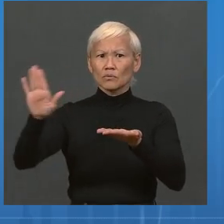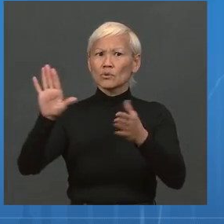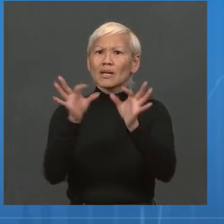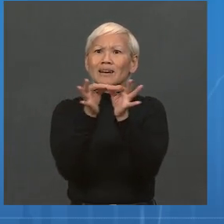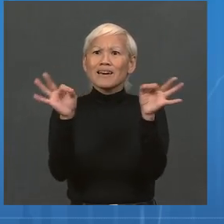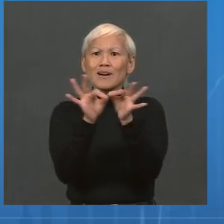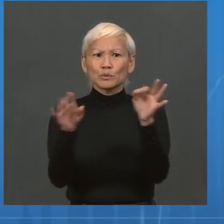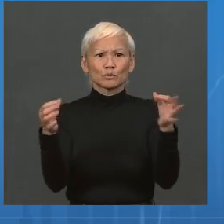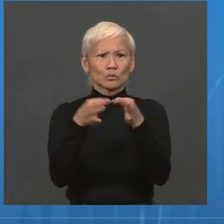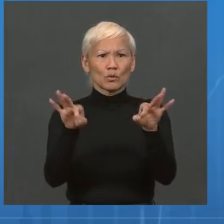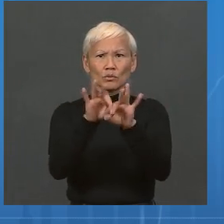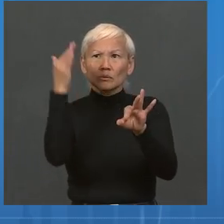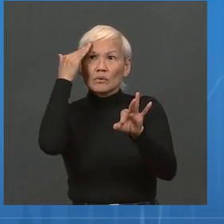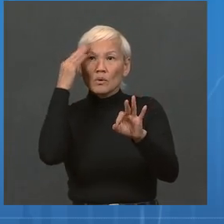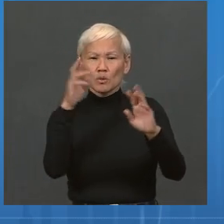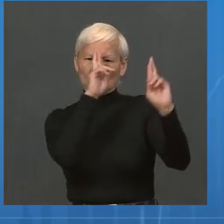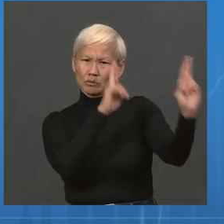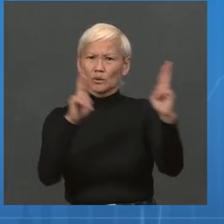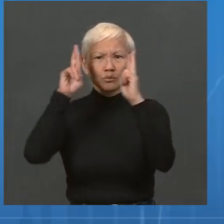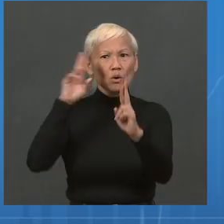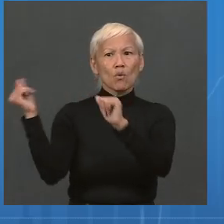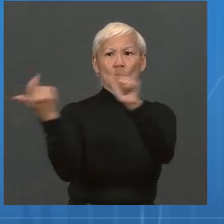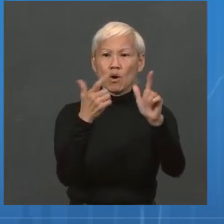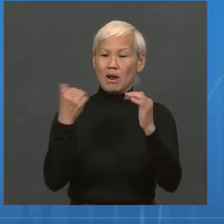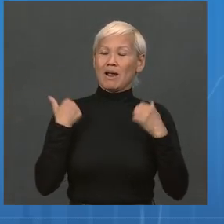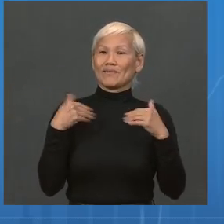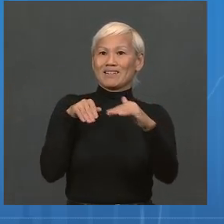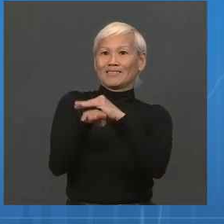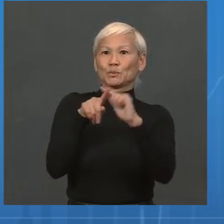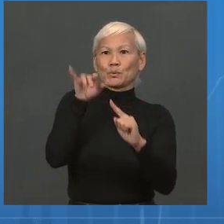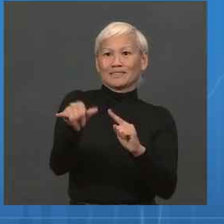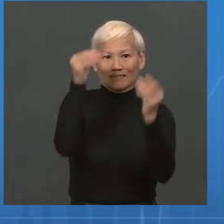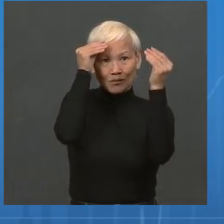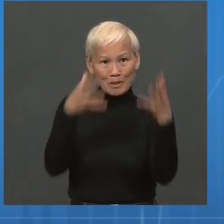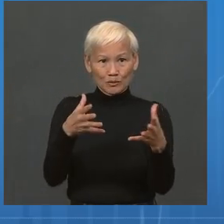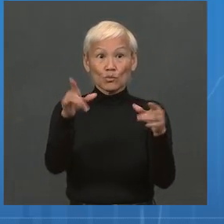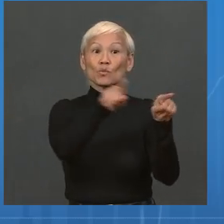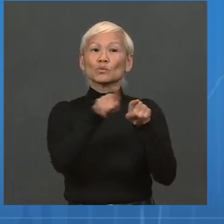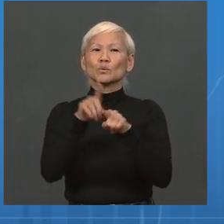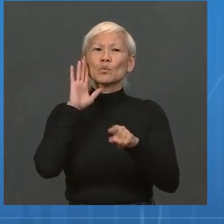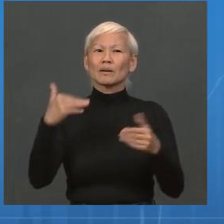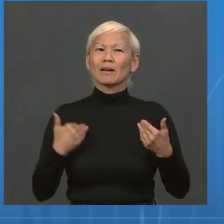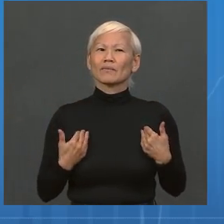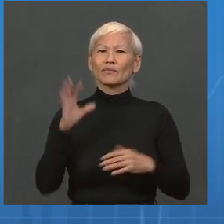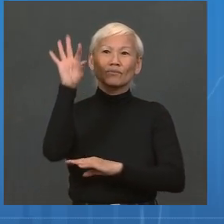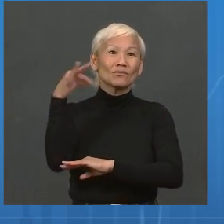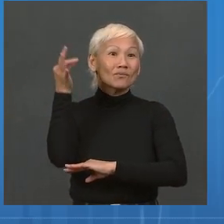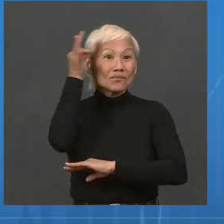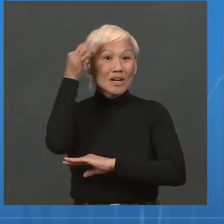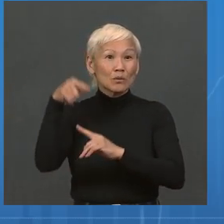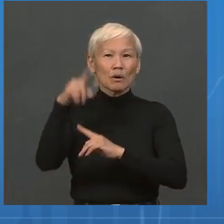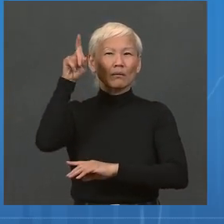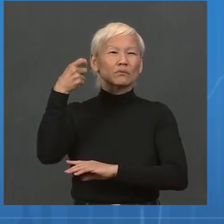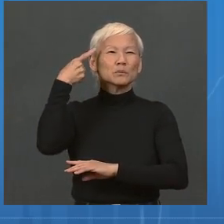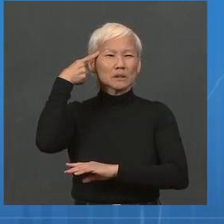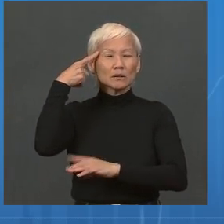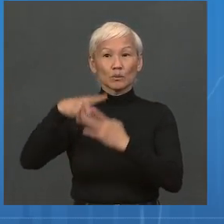In addition to all of this, we are going to be leveraging the full network of federal government programs and partners to get the word out to parents,